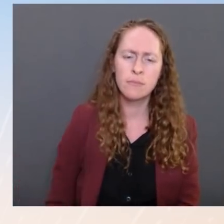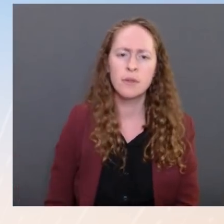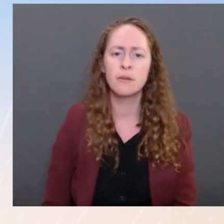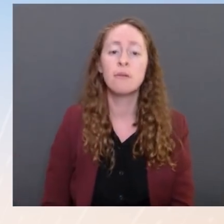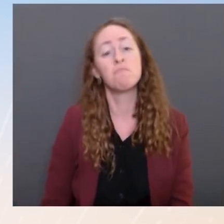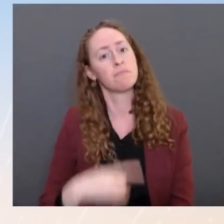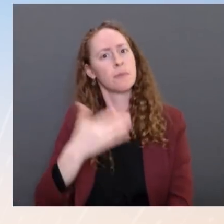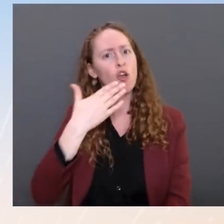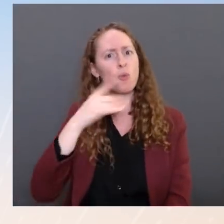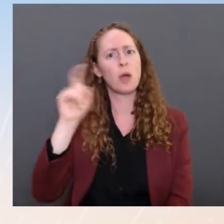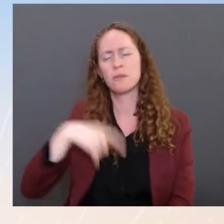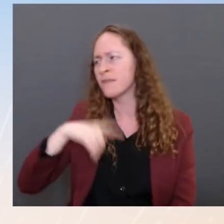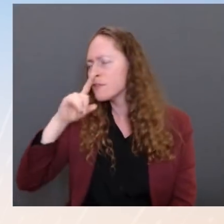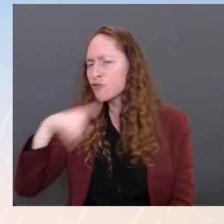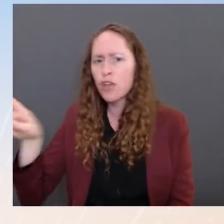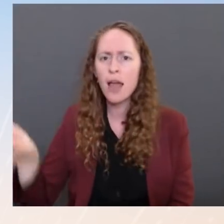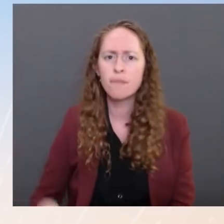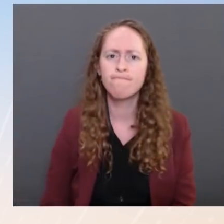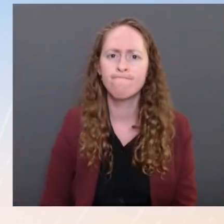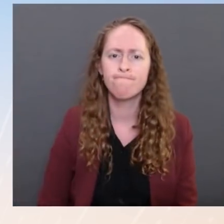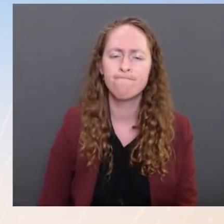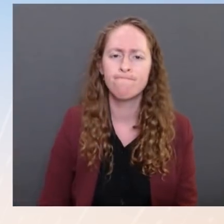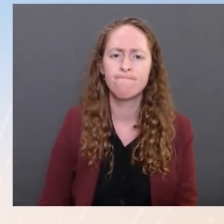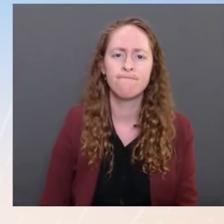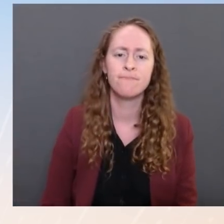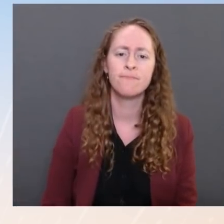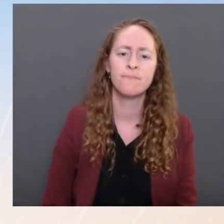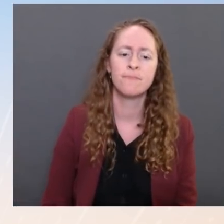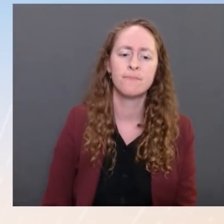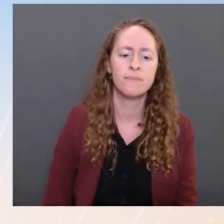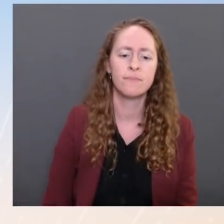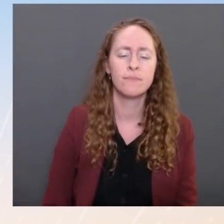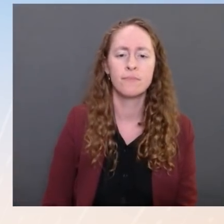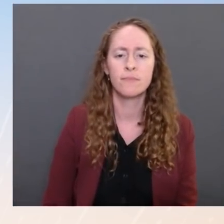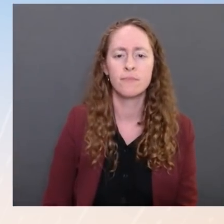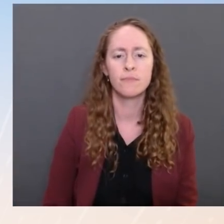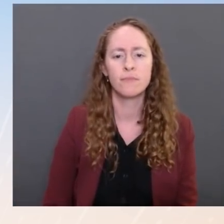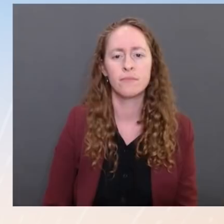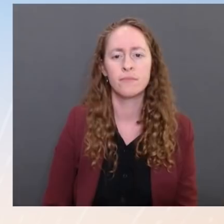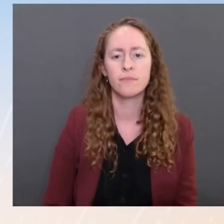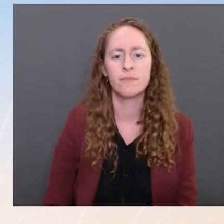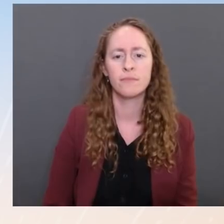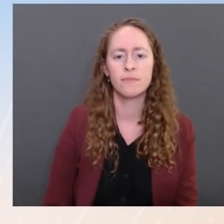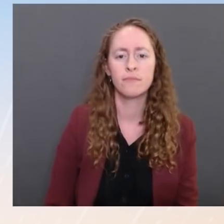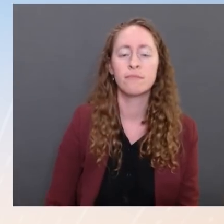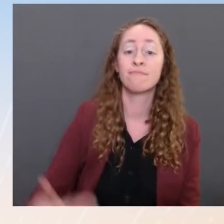Ms. Psaki: Okay. The Press: You said in February that no money from a $30 million harm reduction program